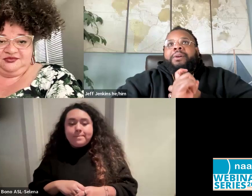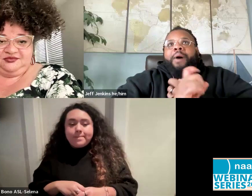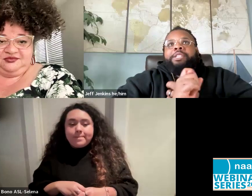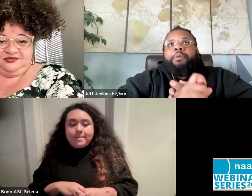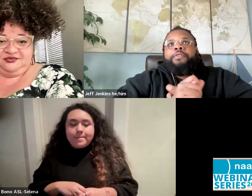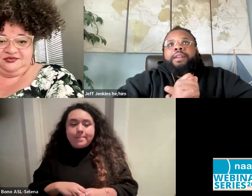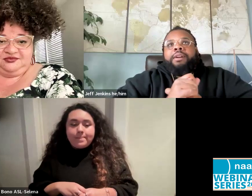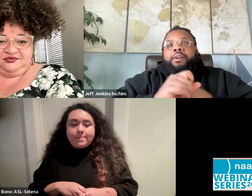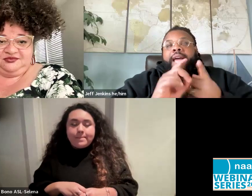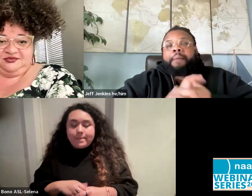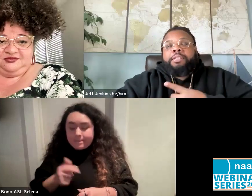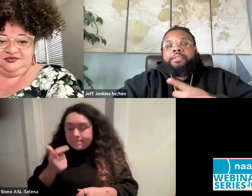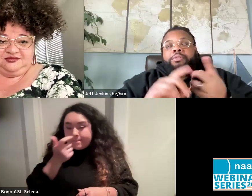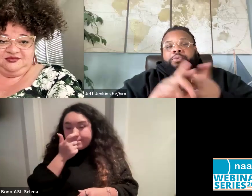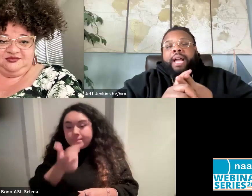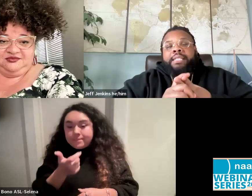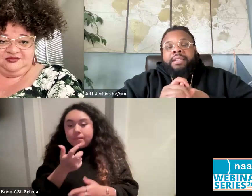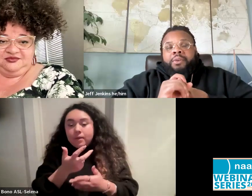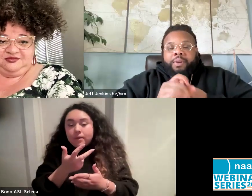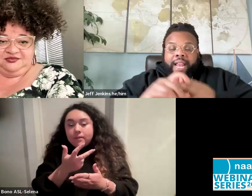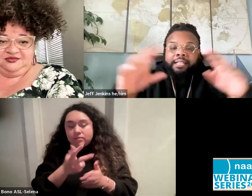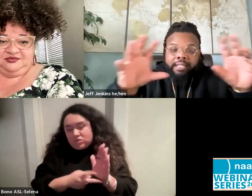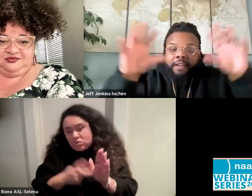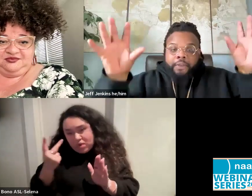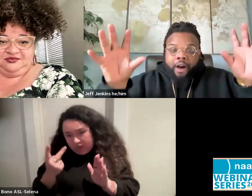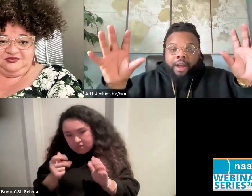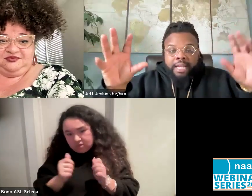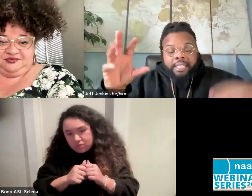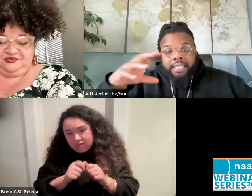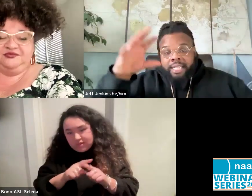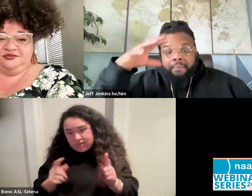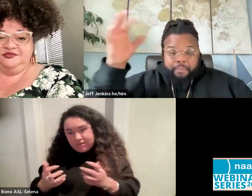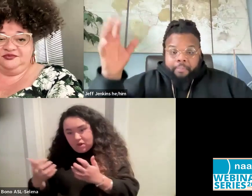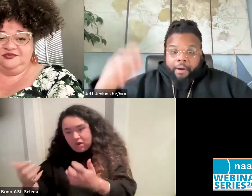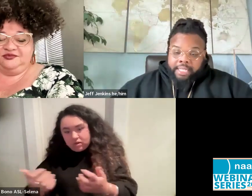watch both of our the episode twice with like different audiences, like premiere parties,